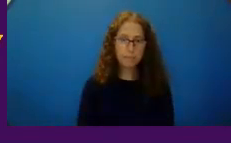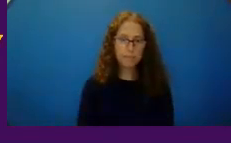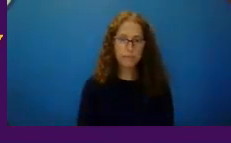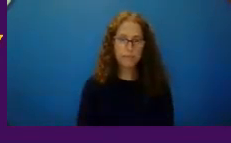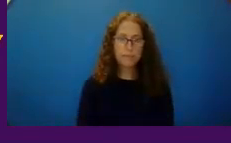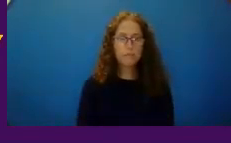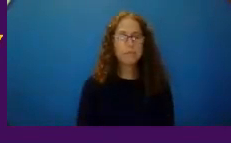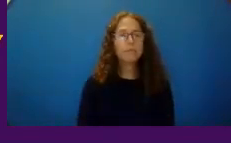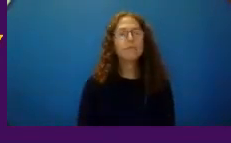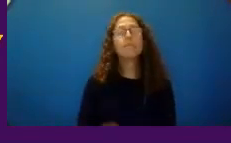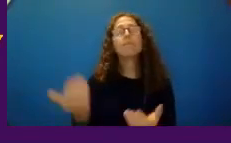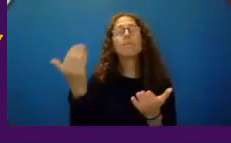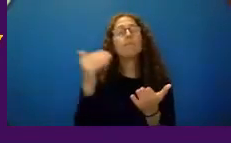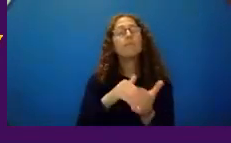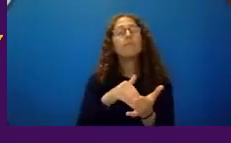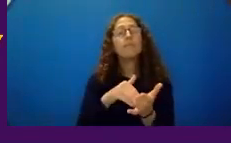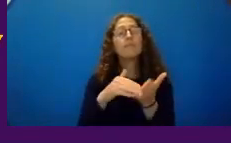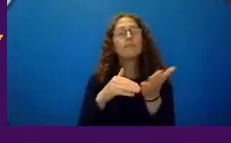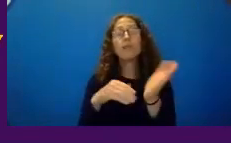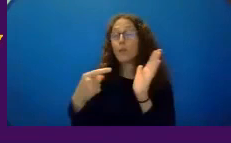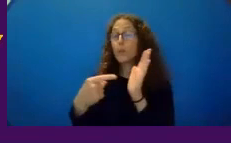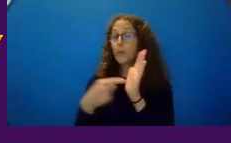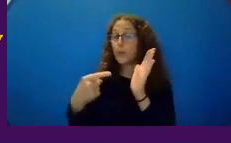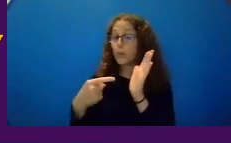SELECTIONS